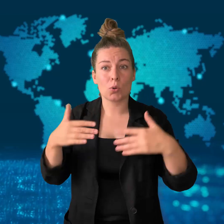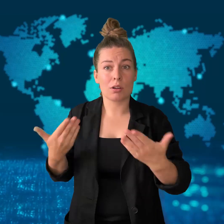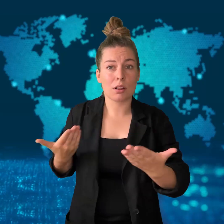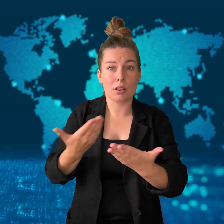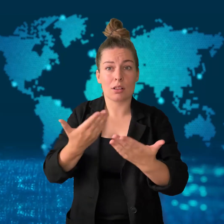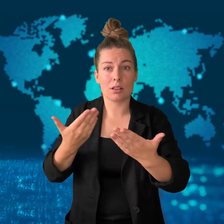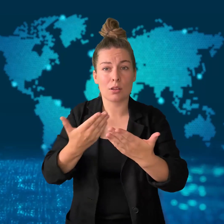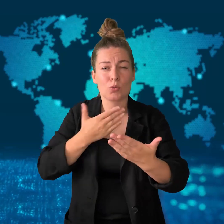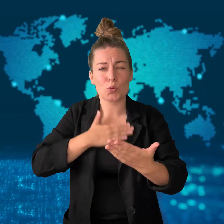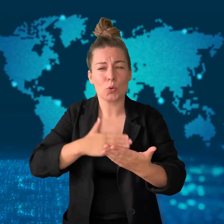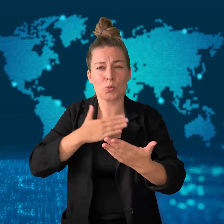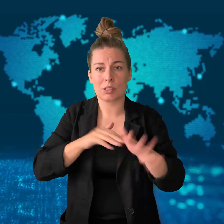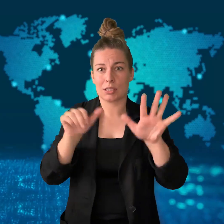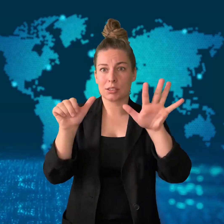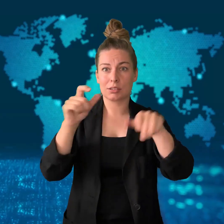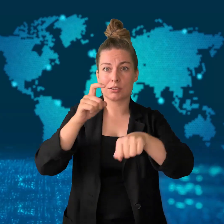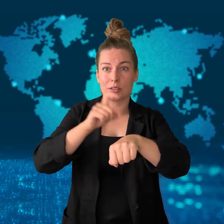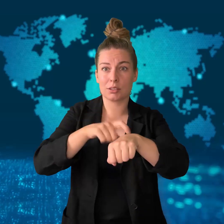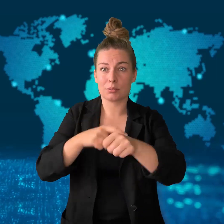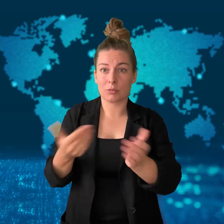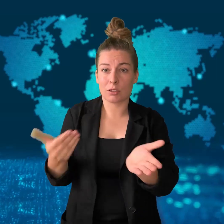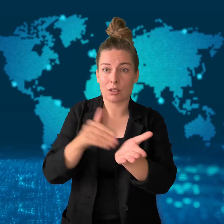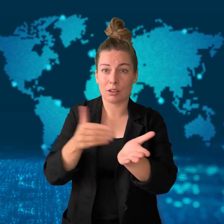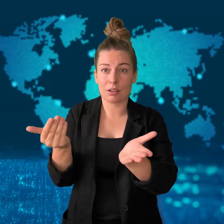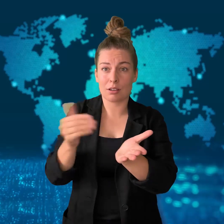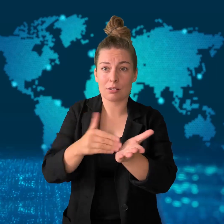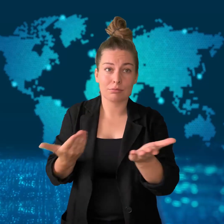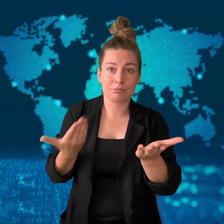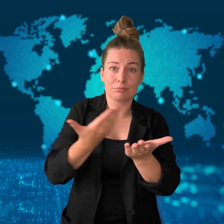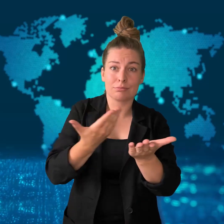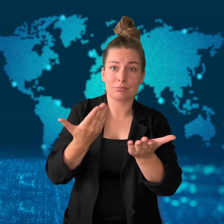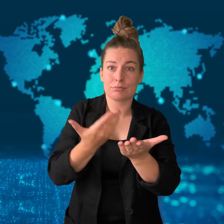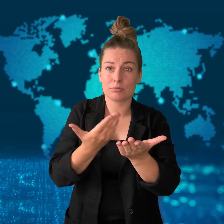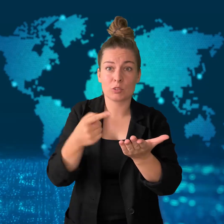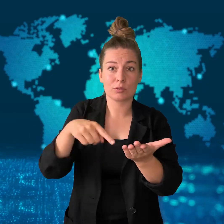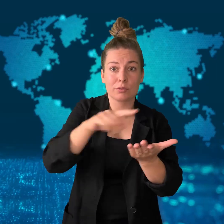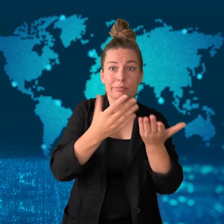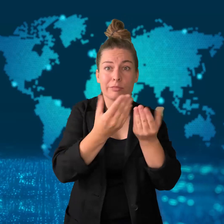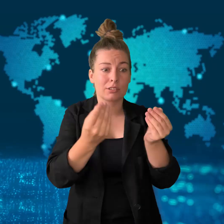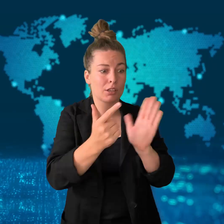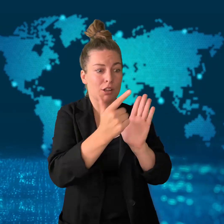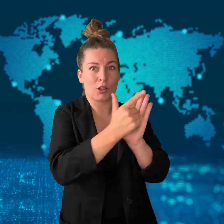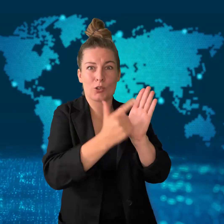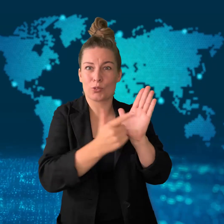Sometimes lawmakers resisted it very forcefully.